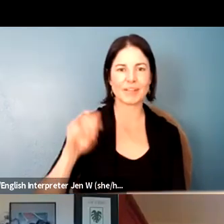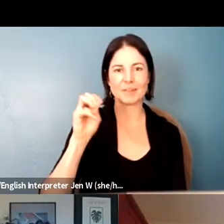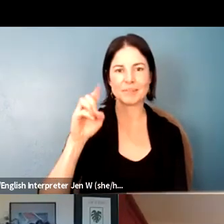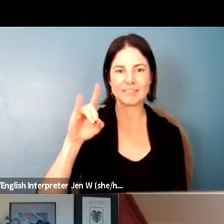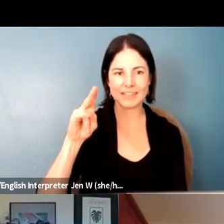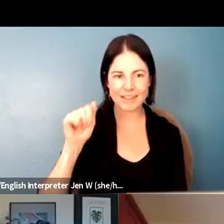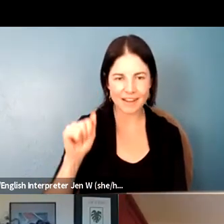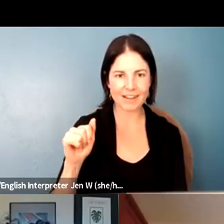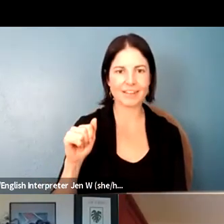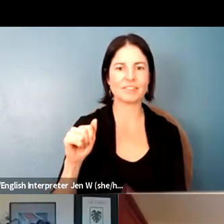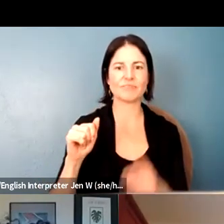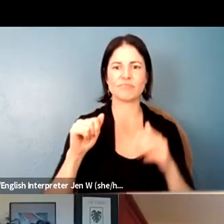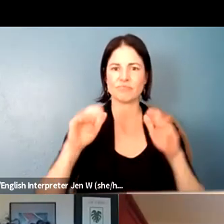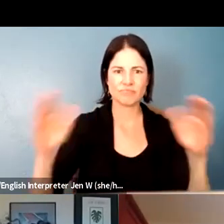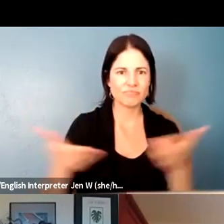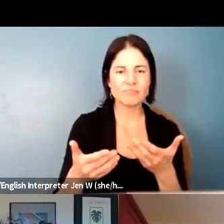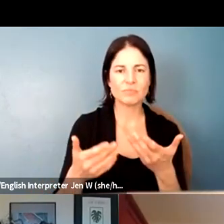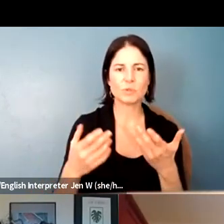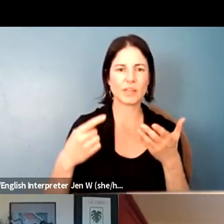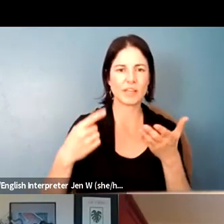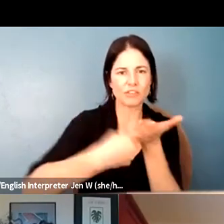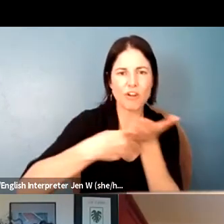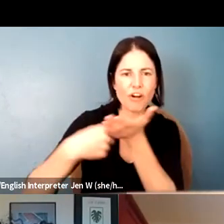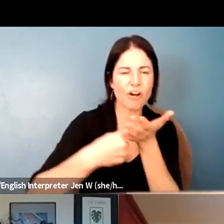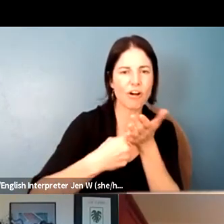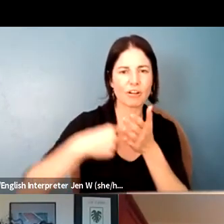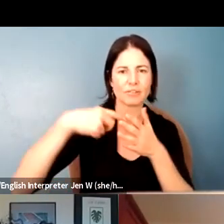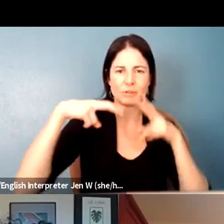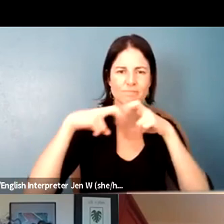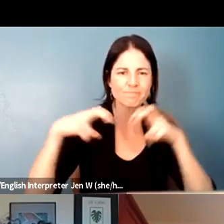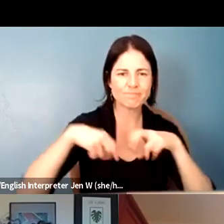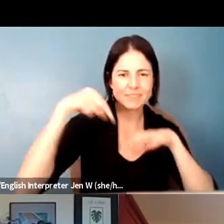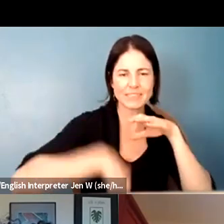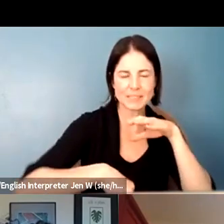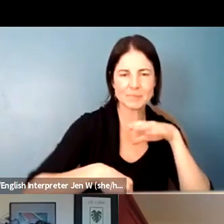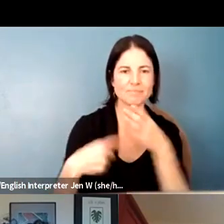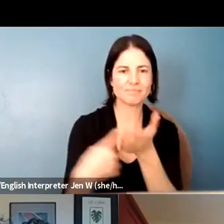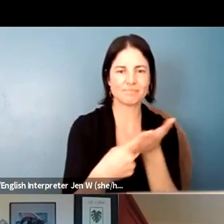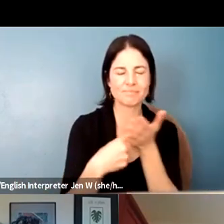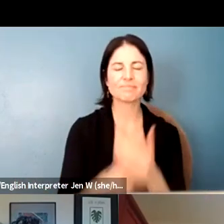dive deep and continue to explore one of the doctoral